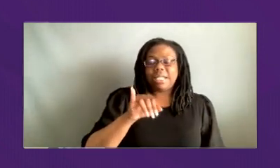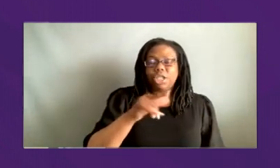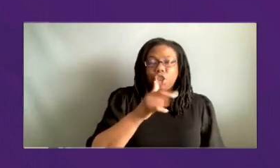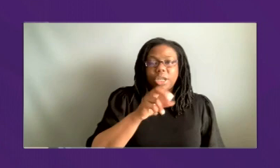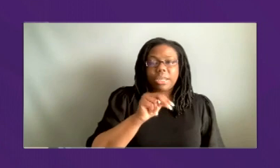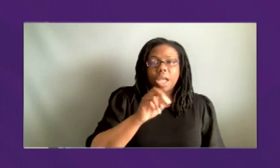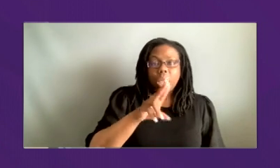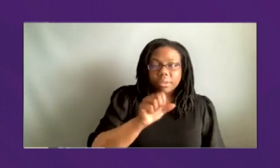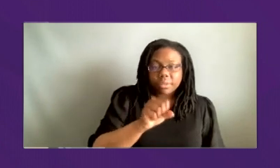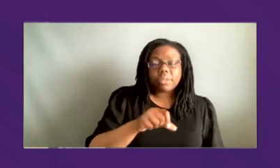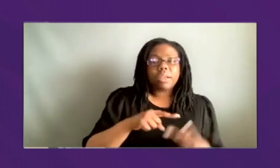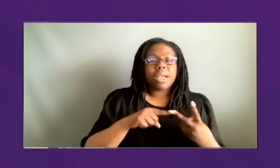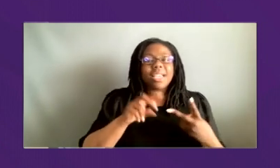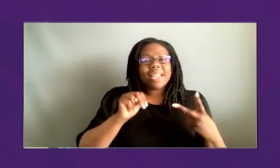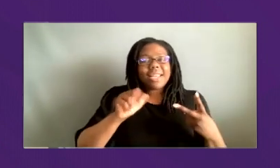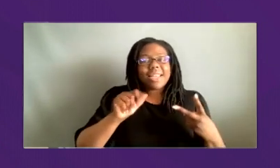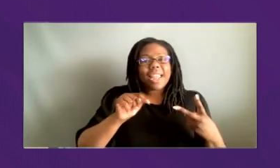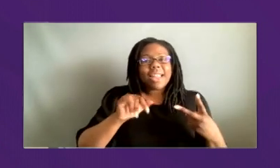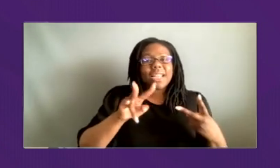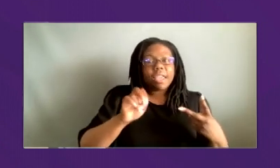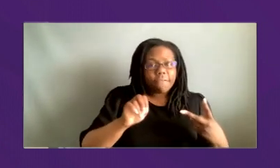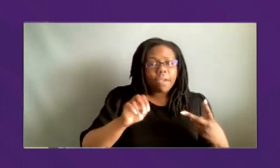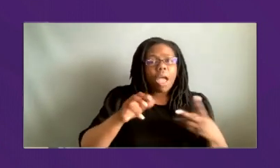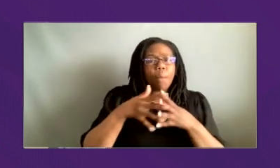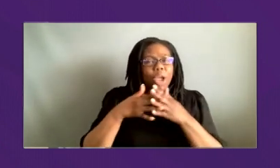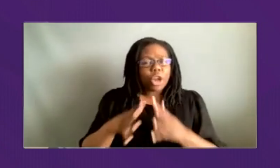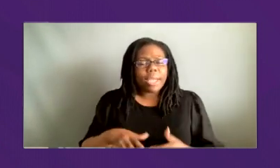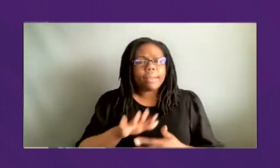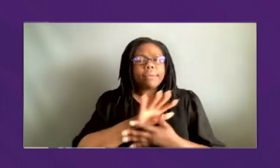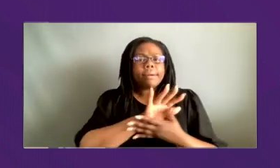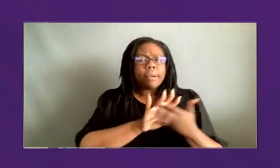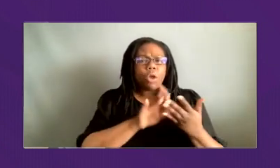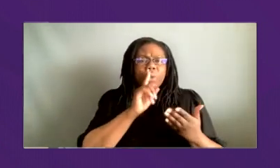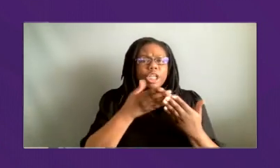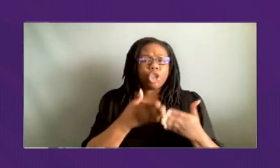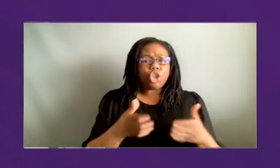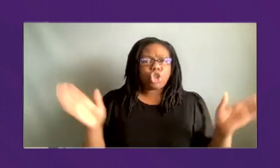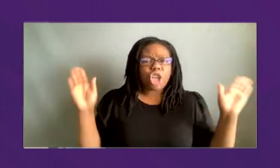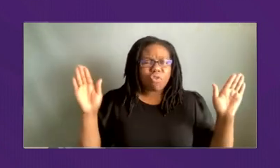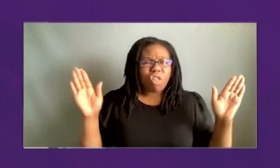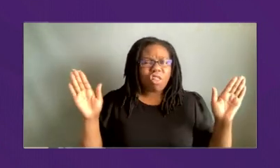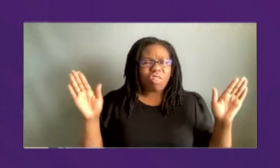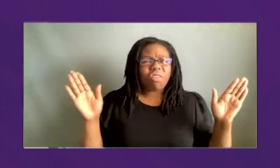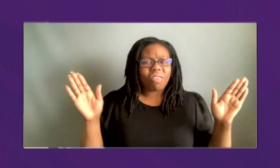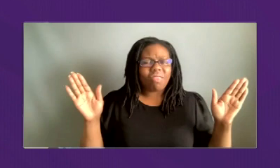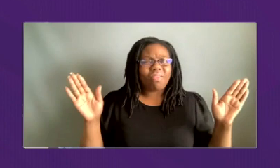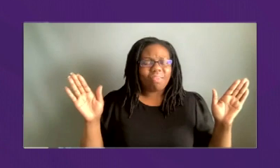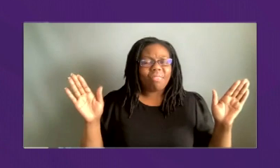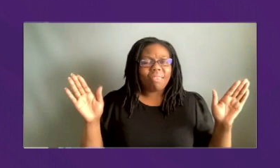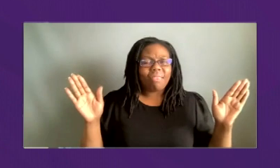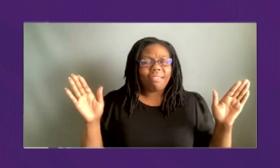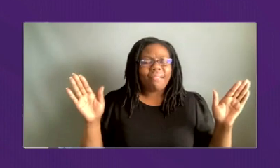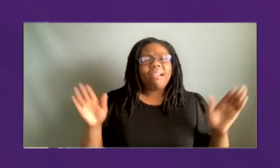And are all used by different people, and people have individual preferences as to what terminology